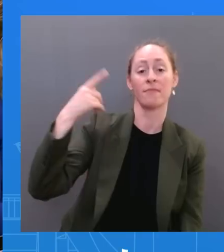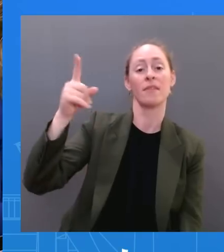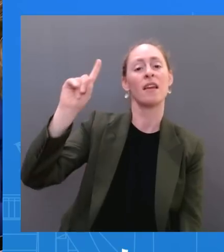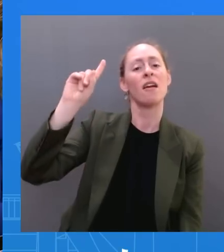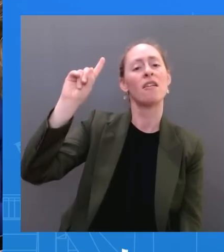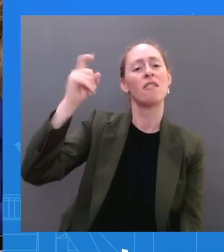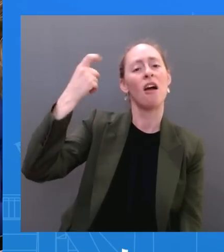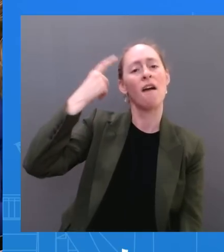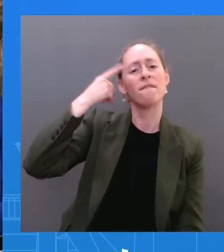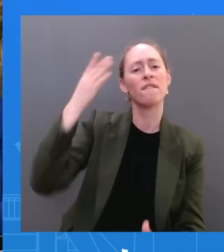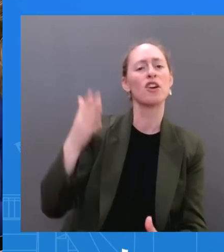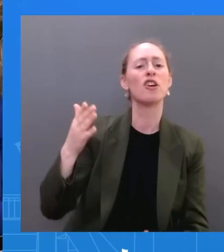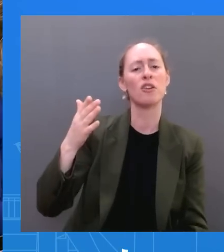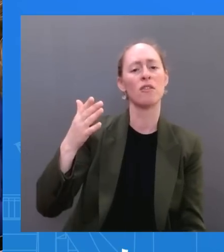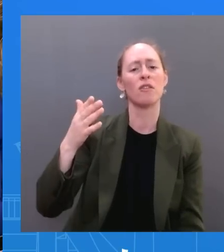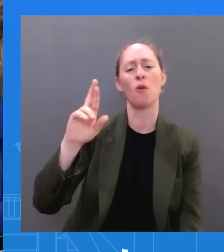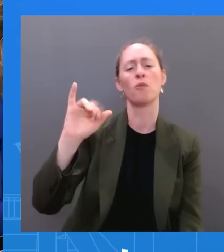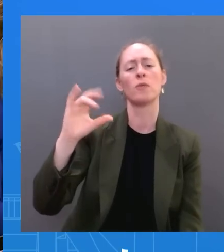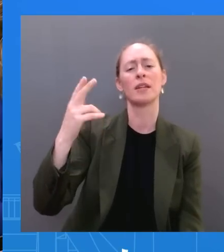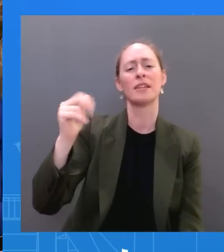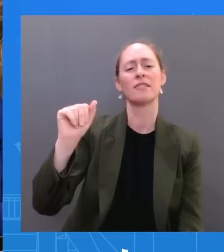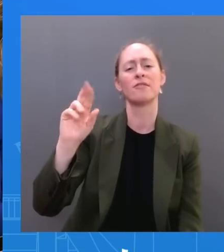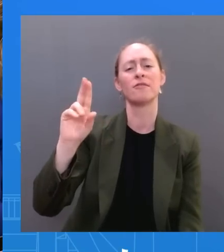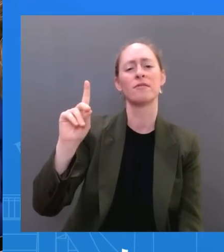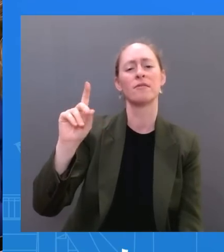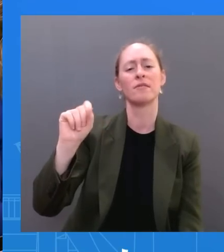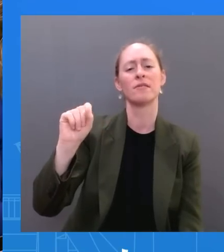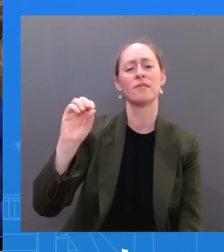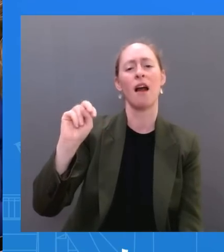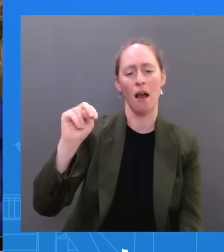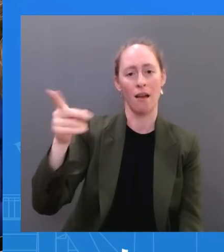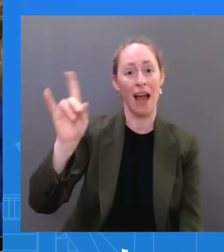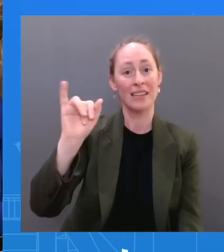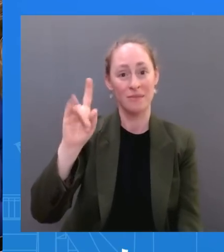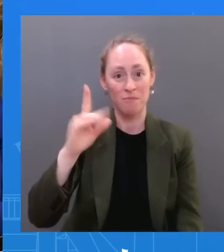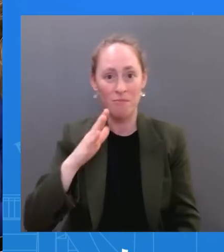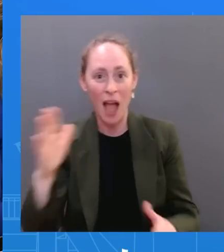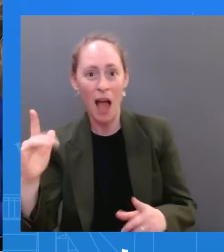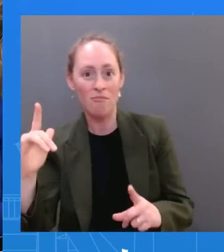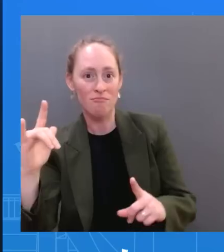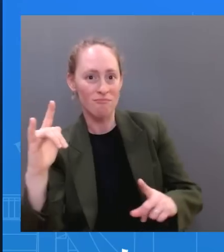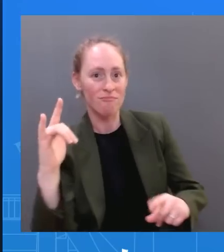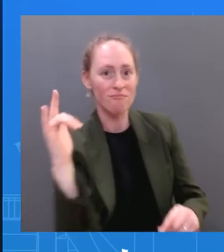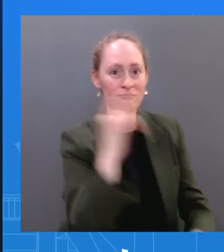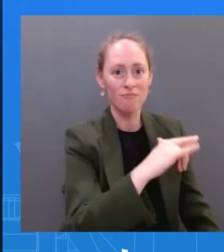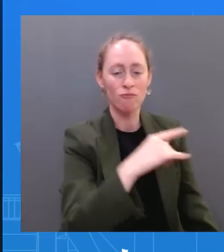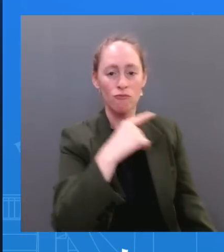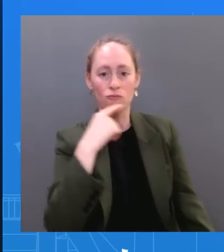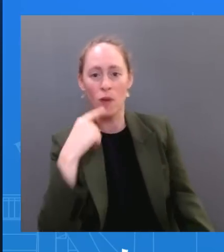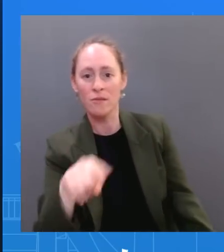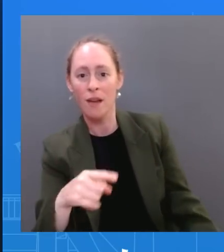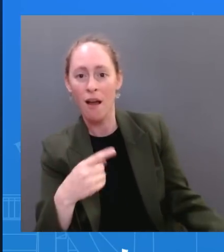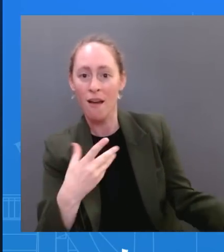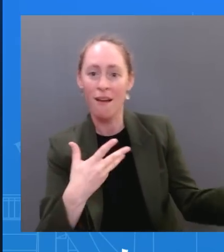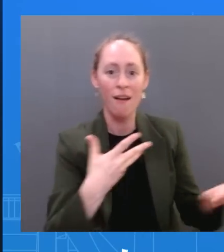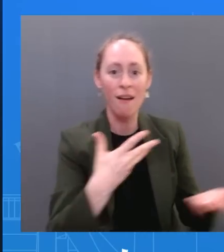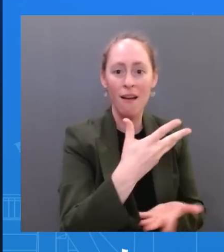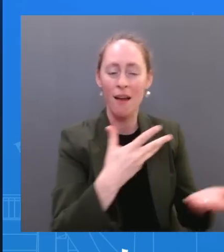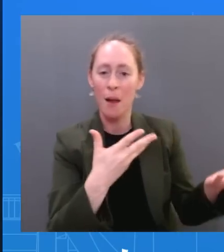Is this something that the White House is aware of? Have you had talks with Richardson about the trip? Mr. Sullivan: We have had communication